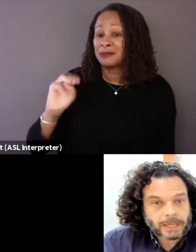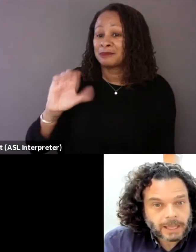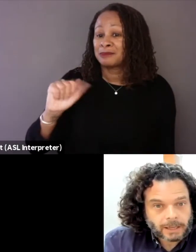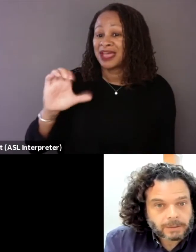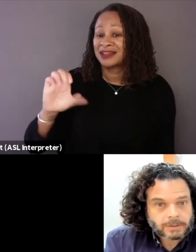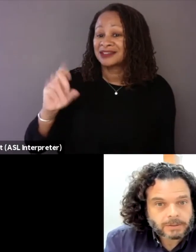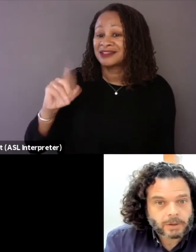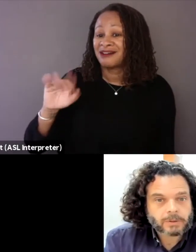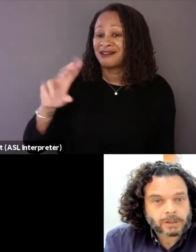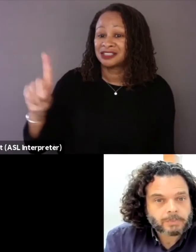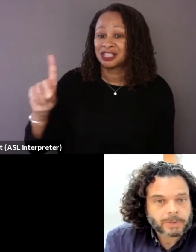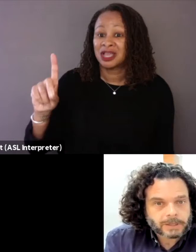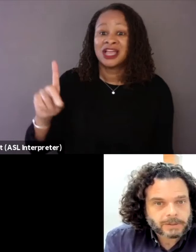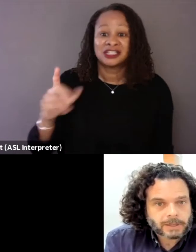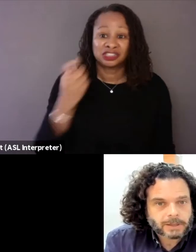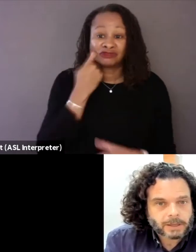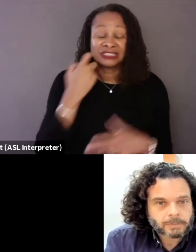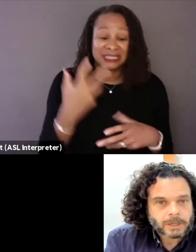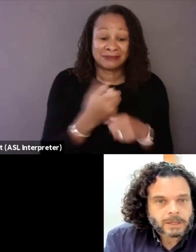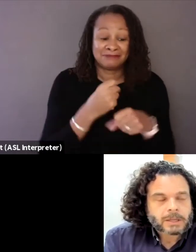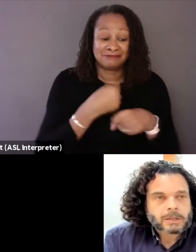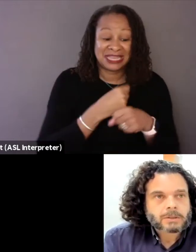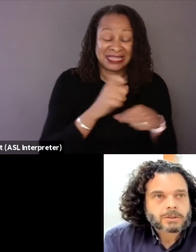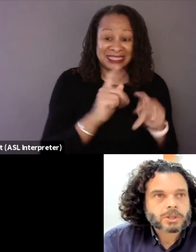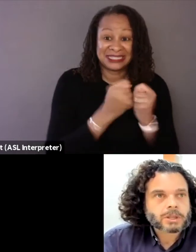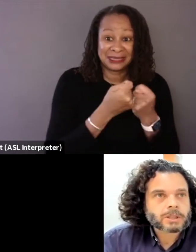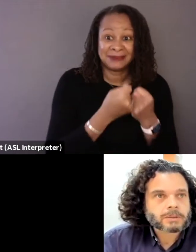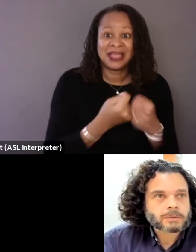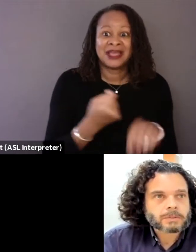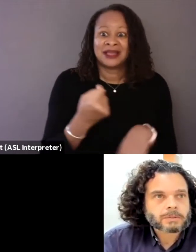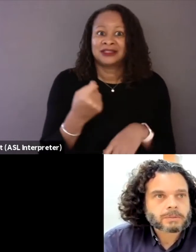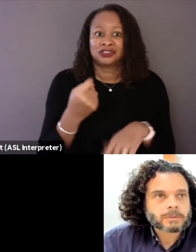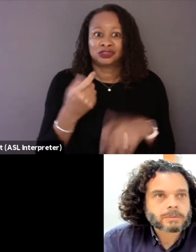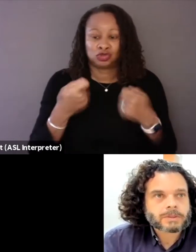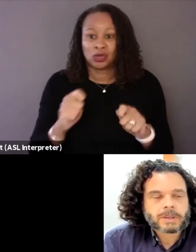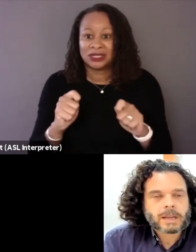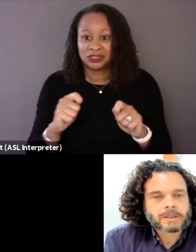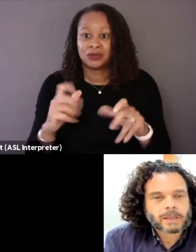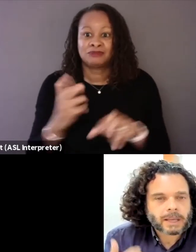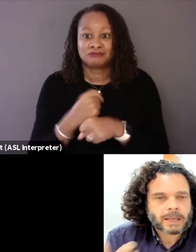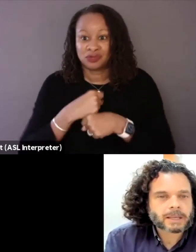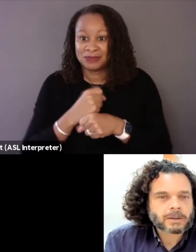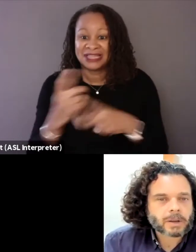again to go to the Olympics at that time. She decides like, hey, you know,